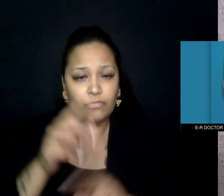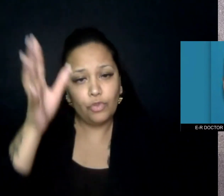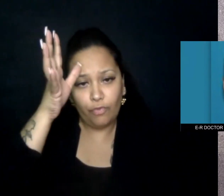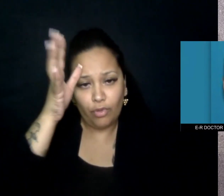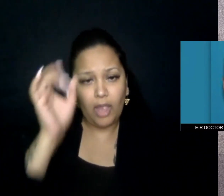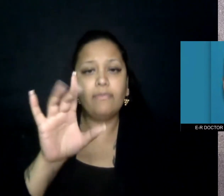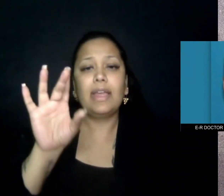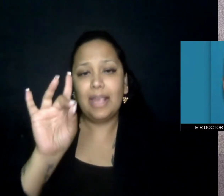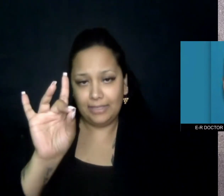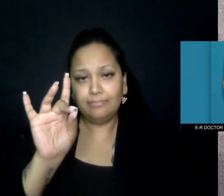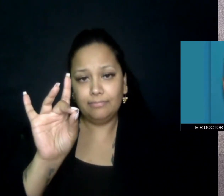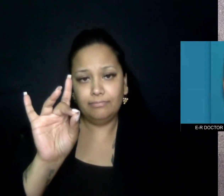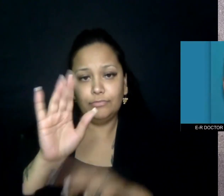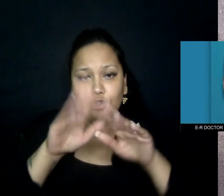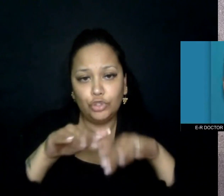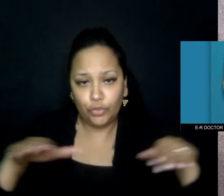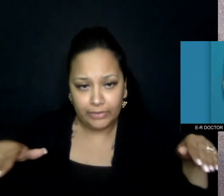Forsyth was a father of eight children.